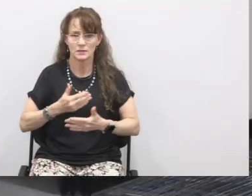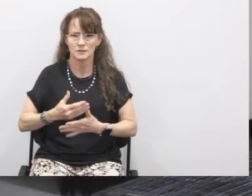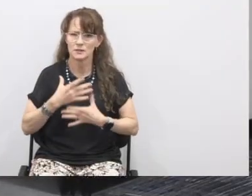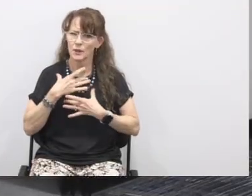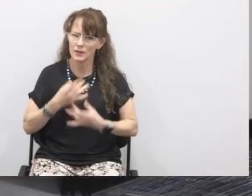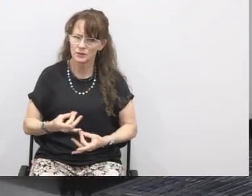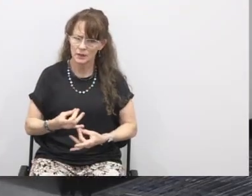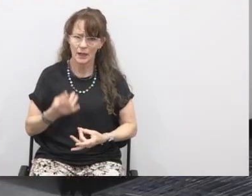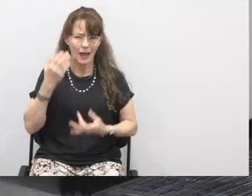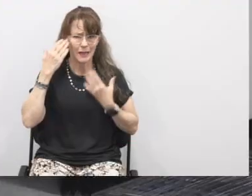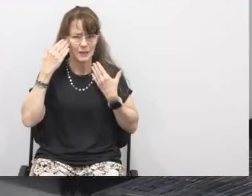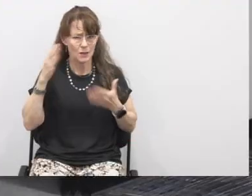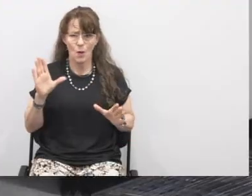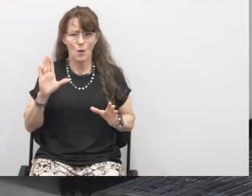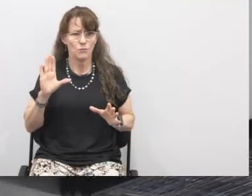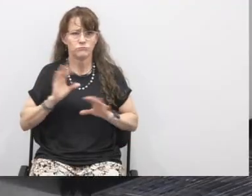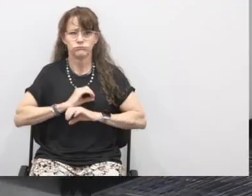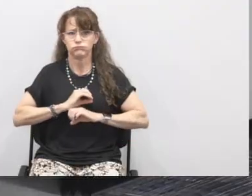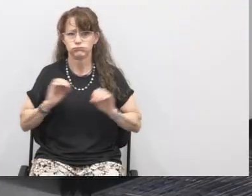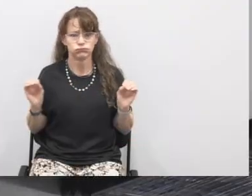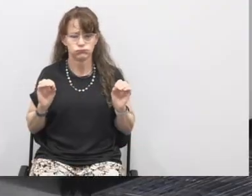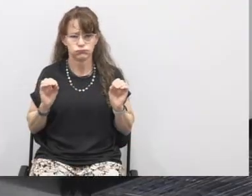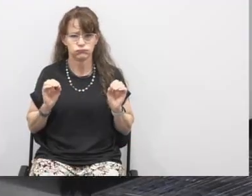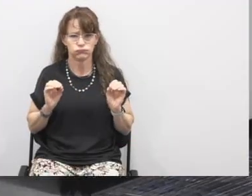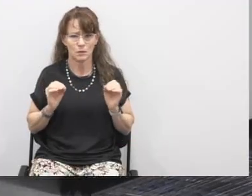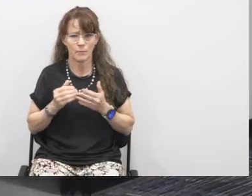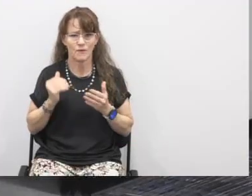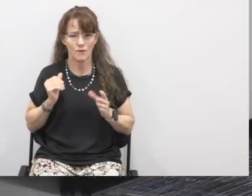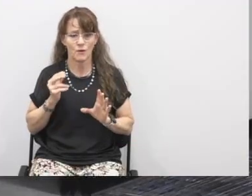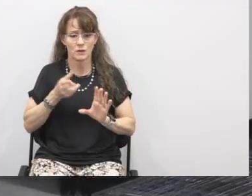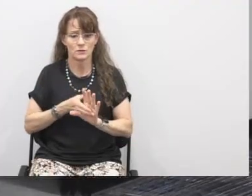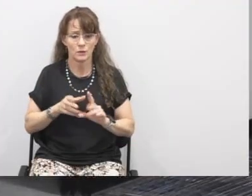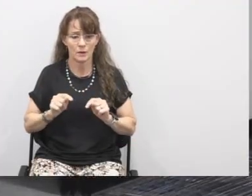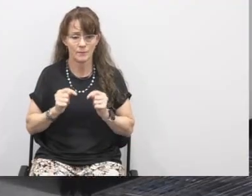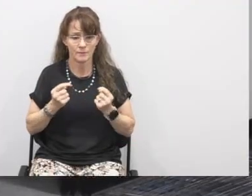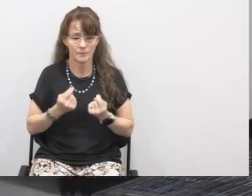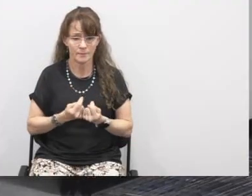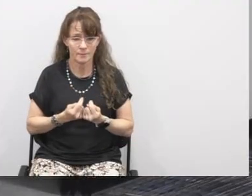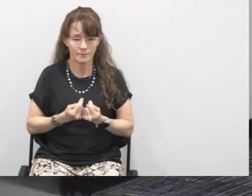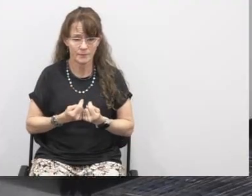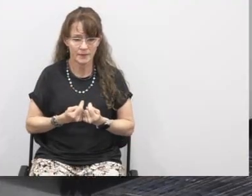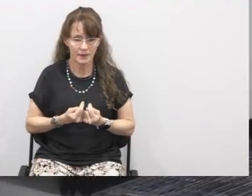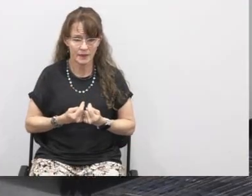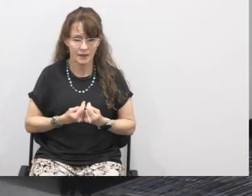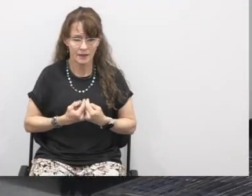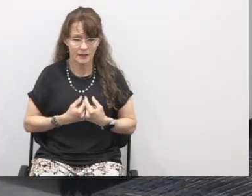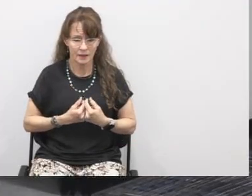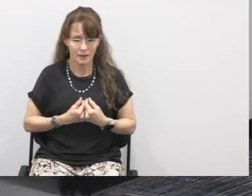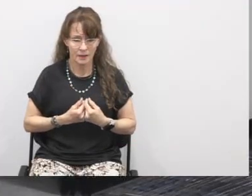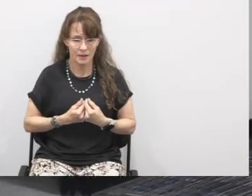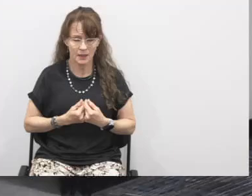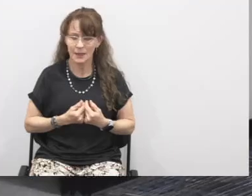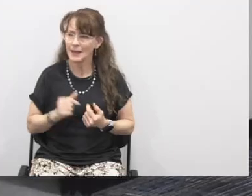I didn't know anything about it before I joined the team. It is, like you said, a way of thinking.